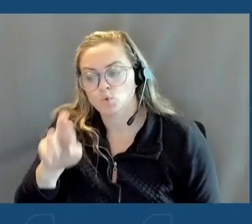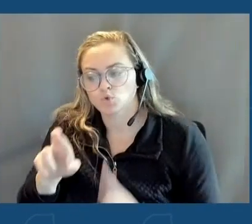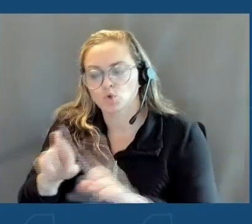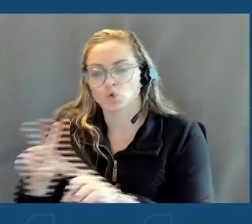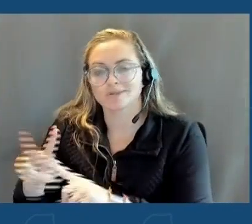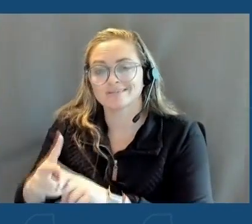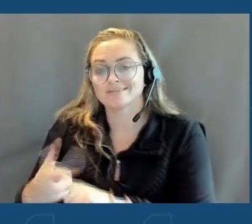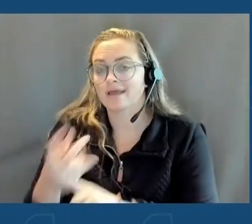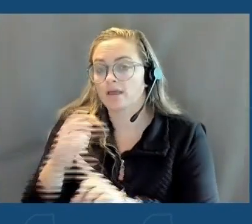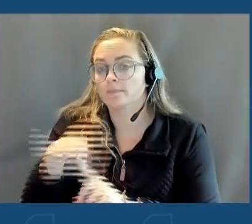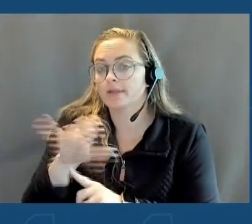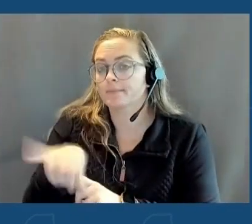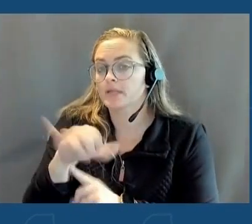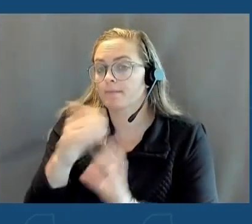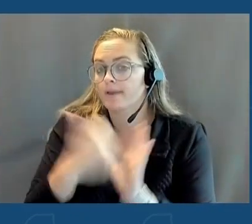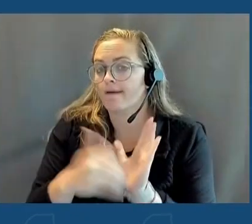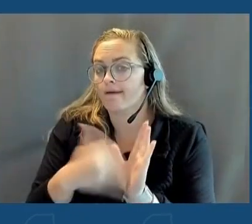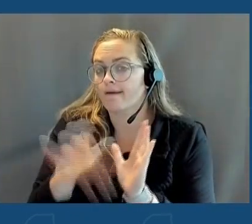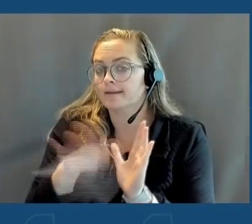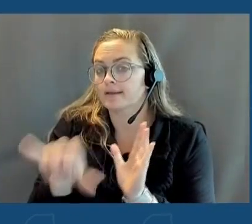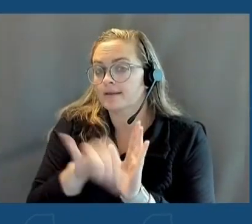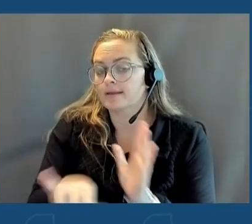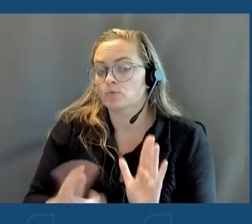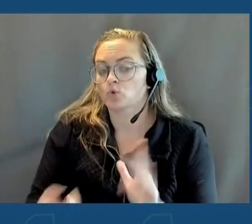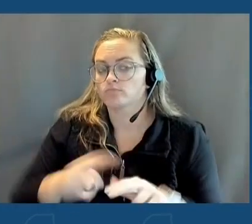IT IS A NEW VACCINE DESIGNED TO